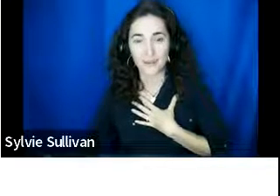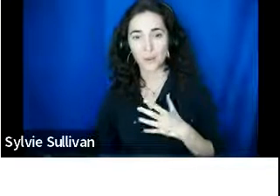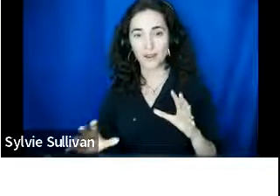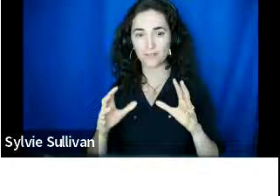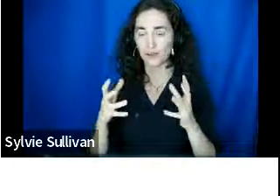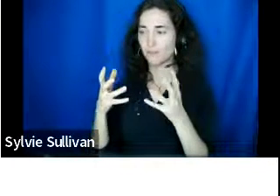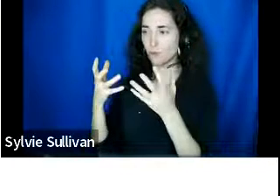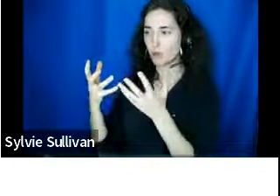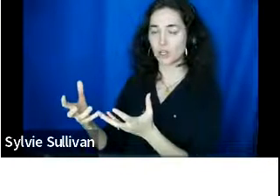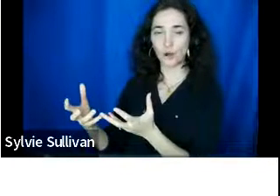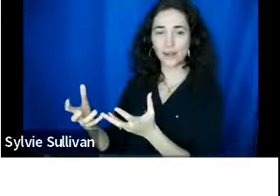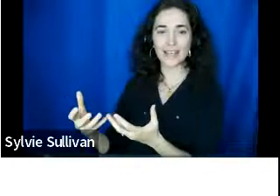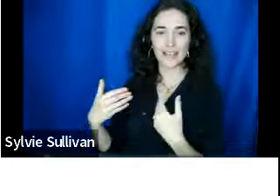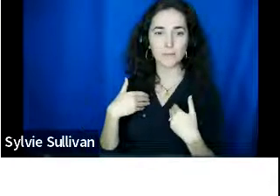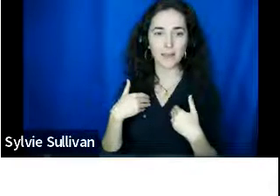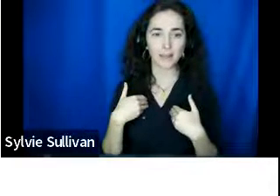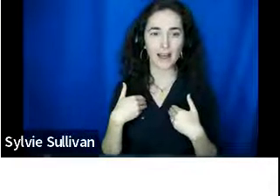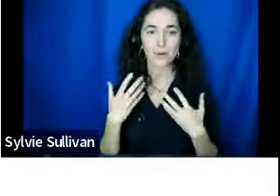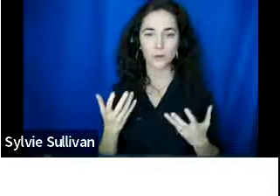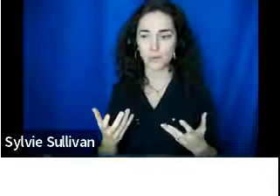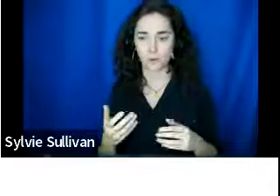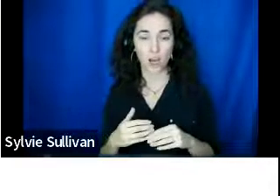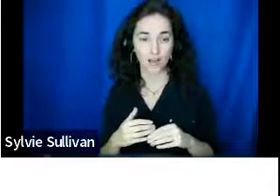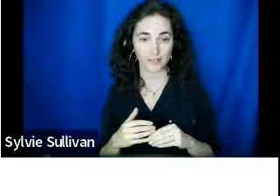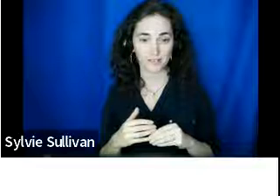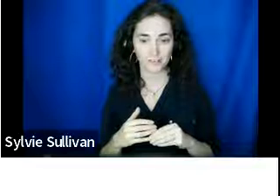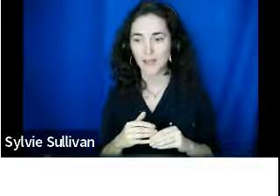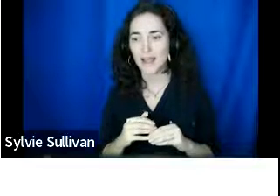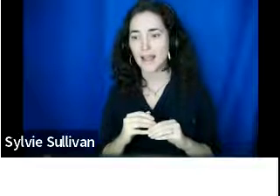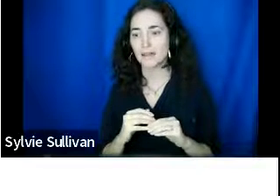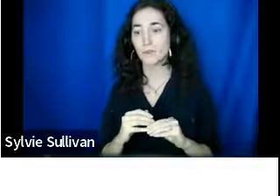So if what you're learning can't be applied, it will be forgotten.